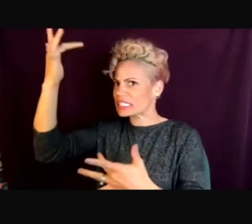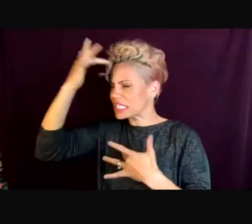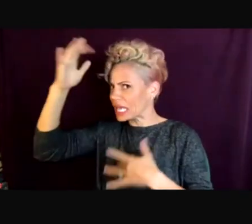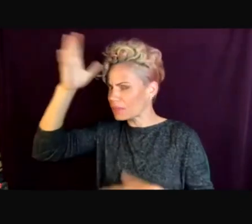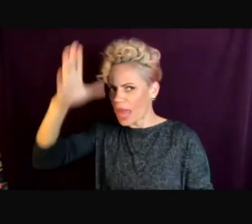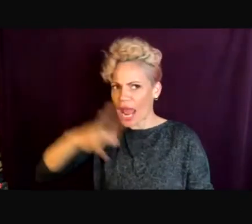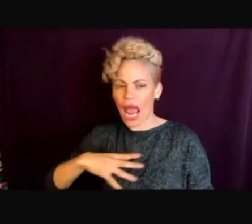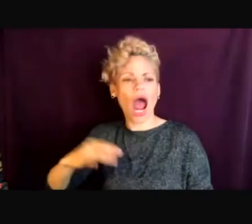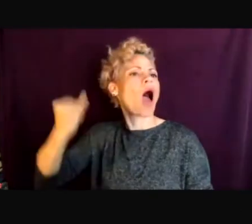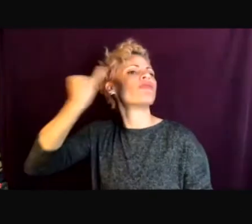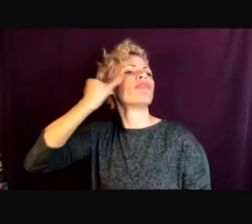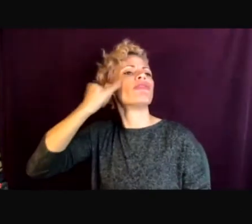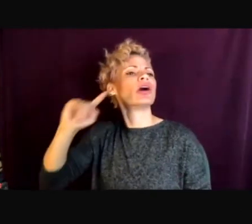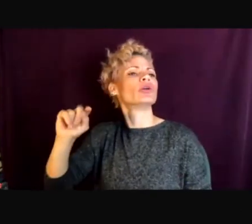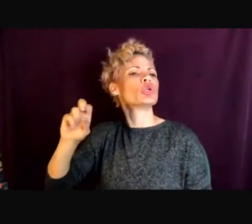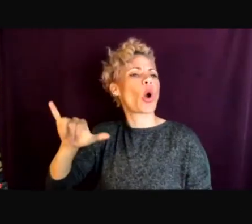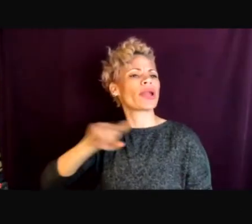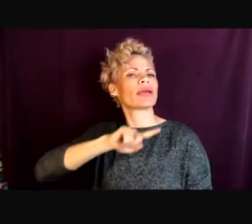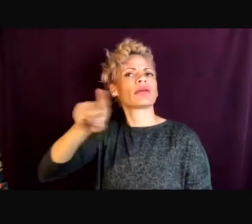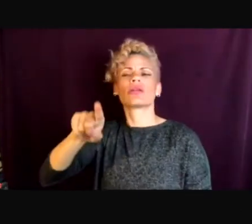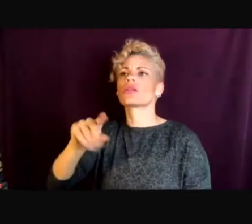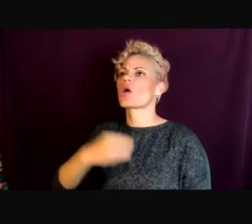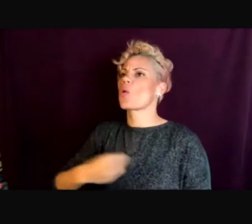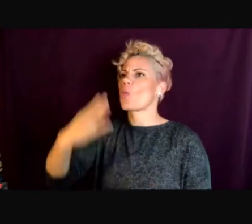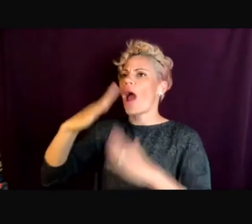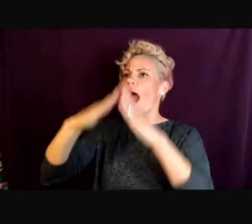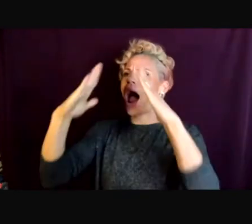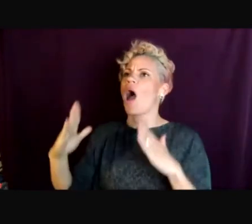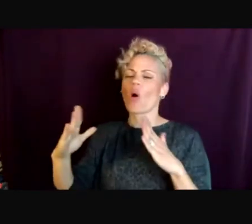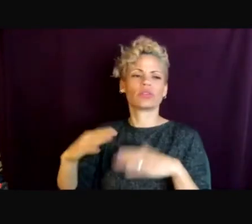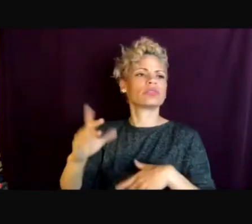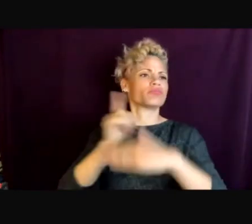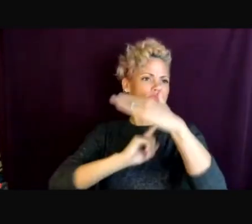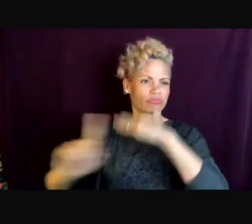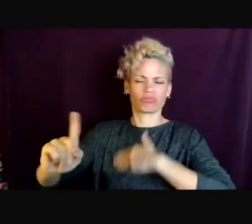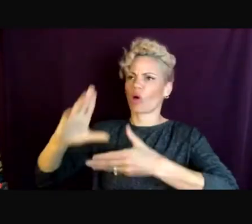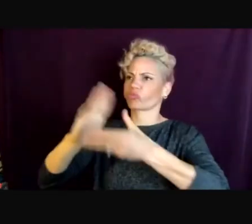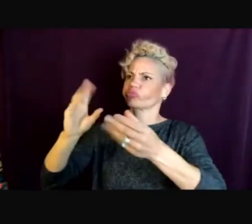to argue a critical issue for us and had a seizure?"